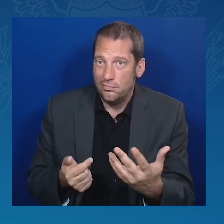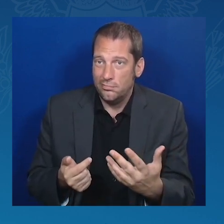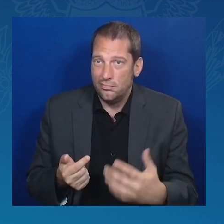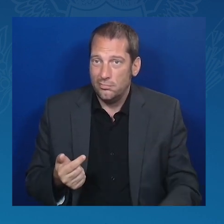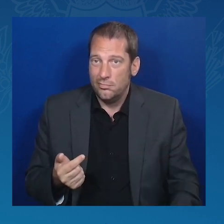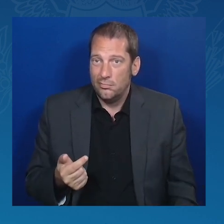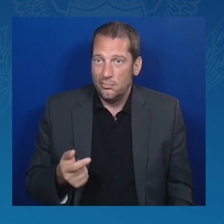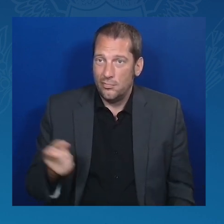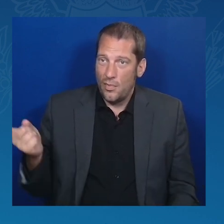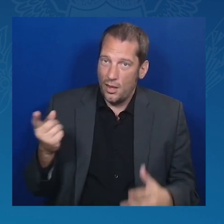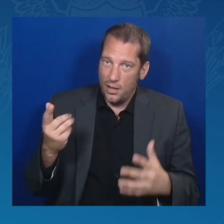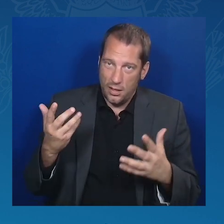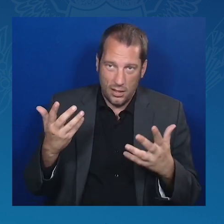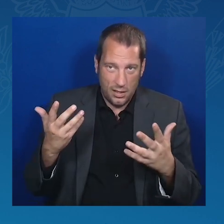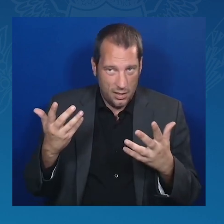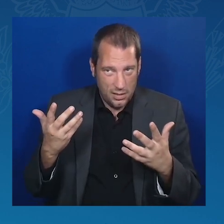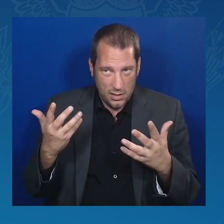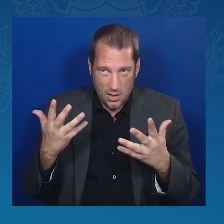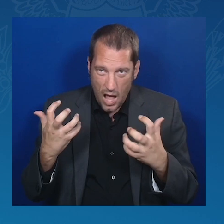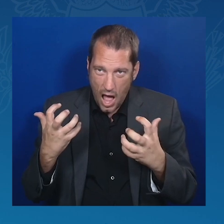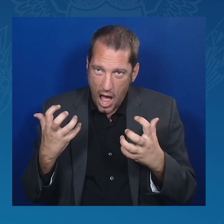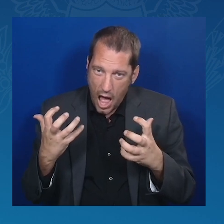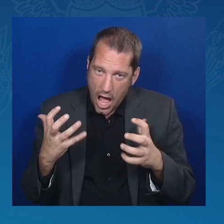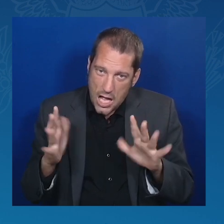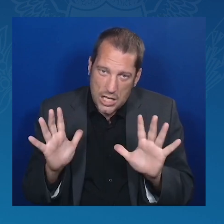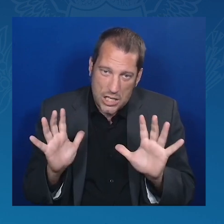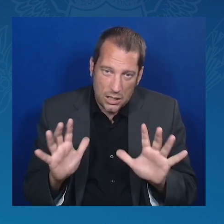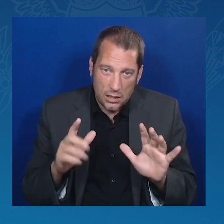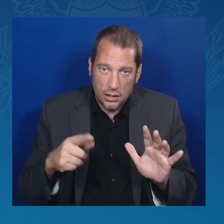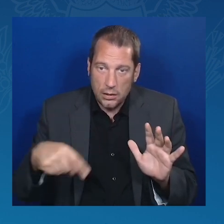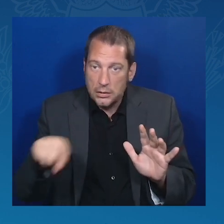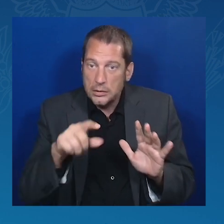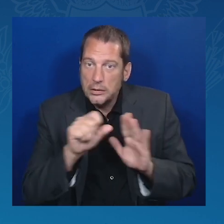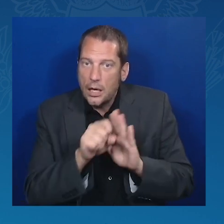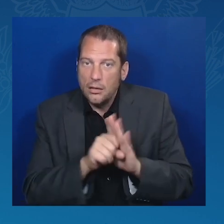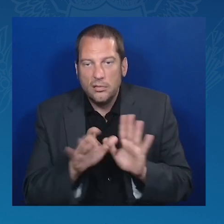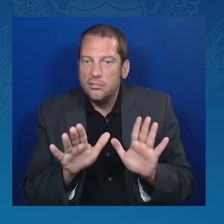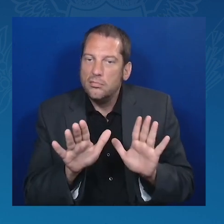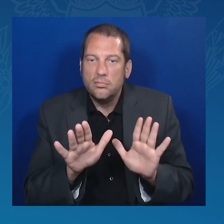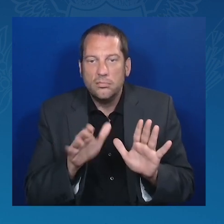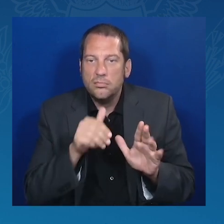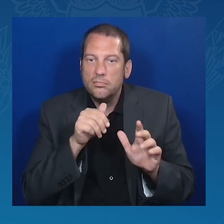So be very clear. These are Trump abortion bans. But I -- so I want -- so I went to the clinic